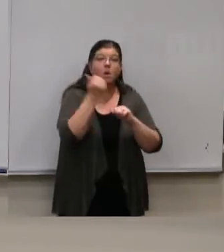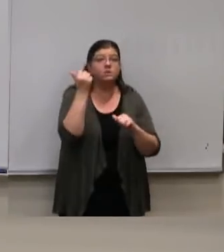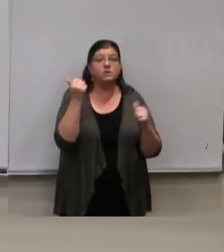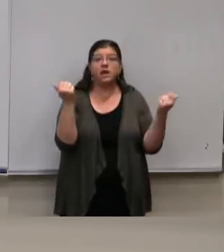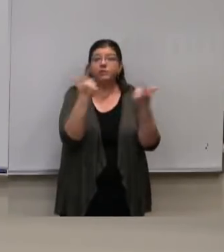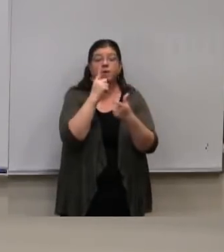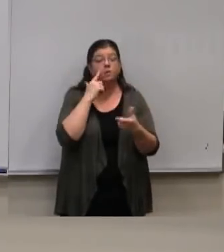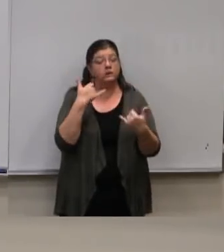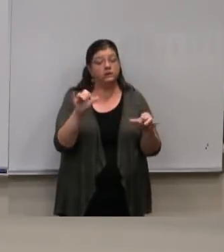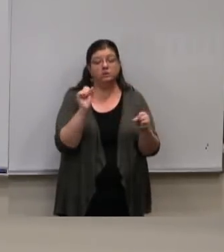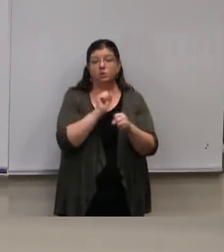We're gonna have in the fall,